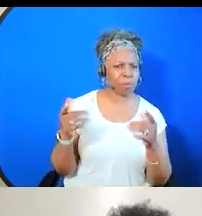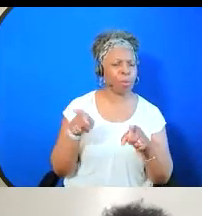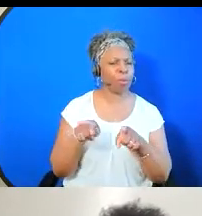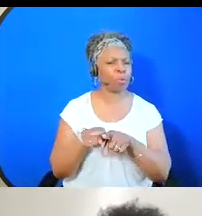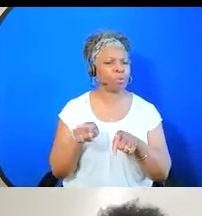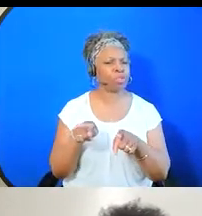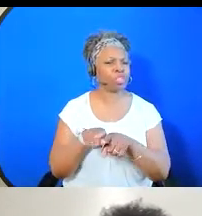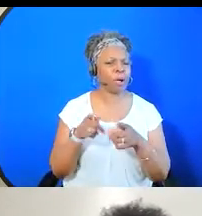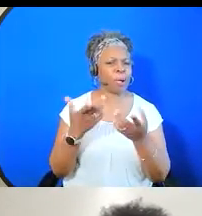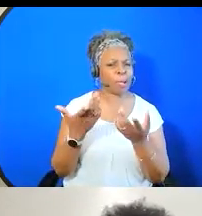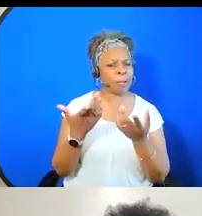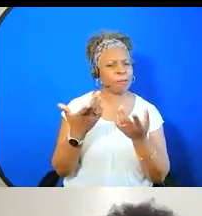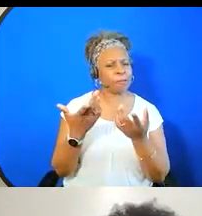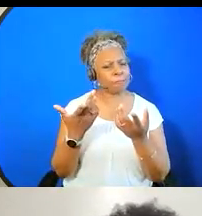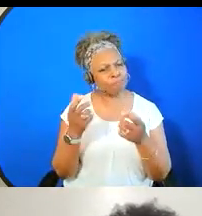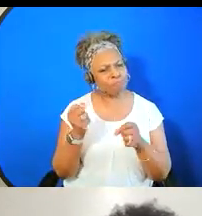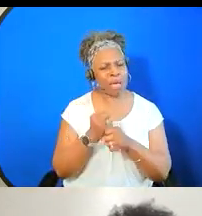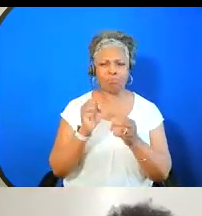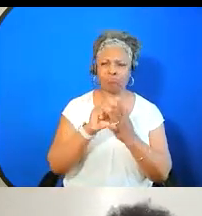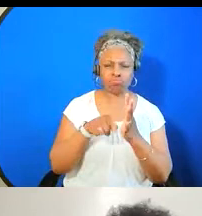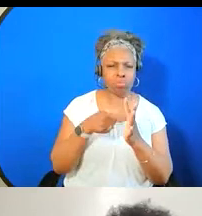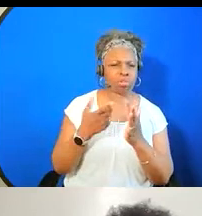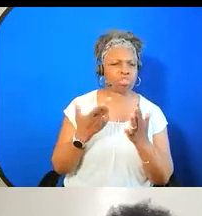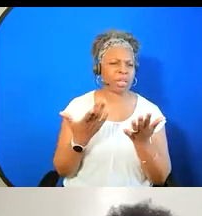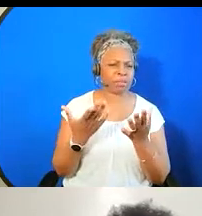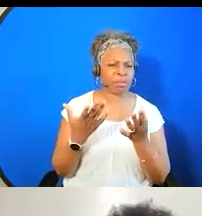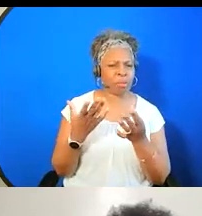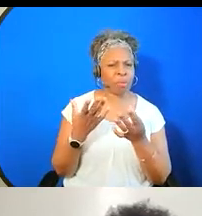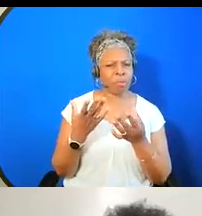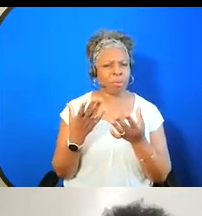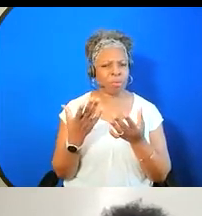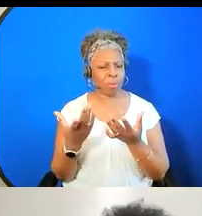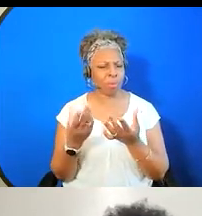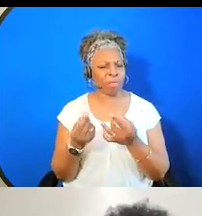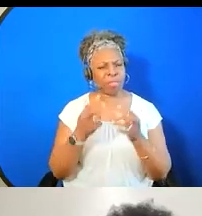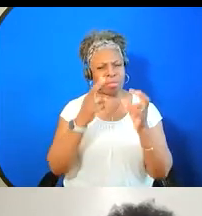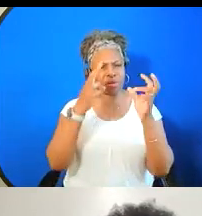where we stand making projects, with Hökarängen as the subject and the people who live there.